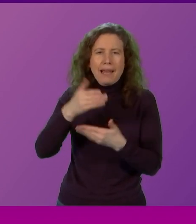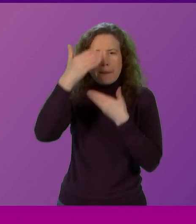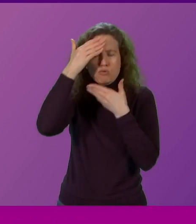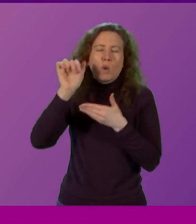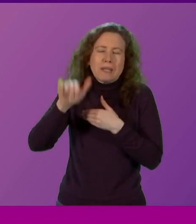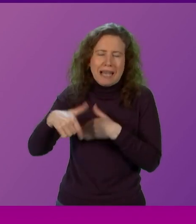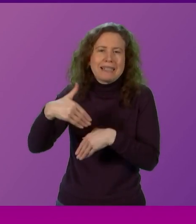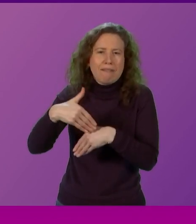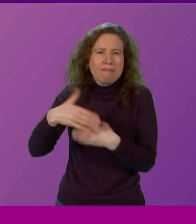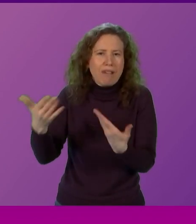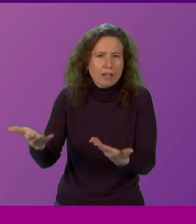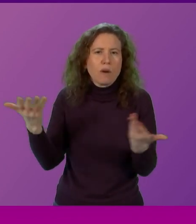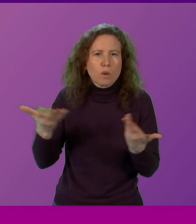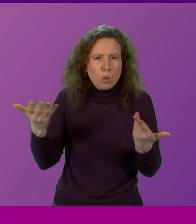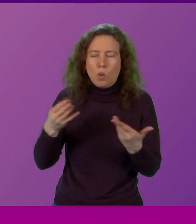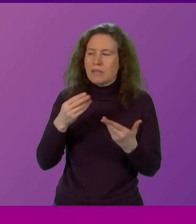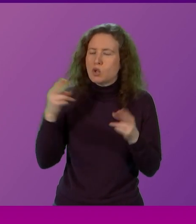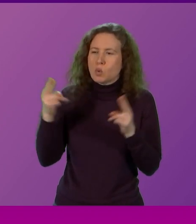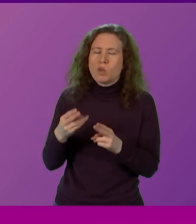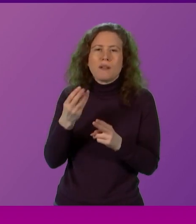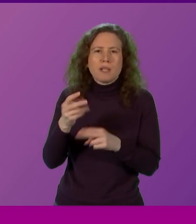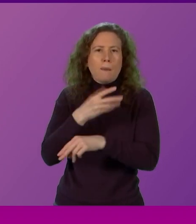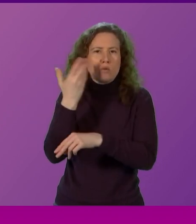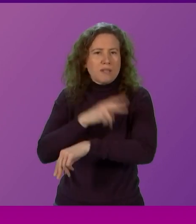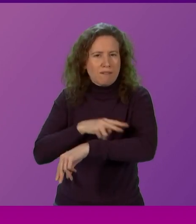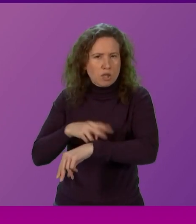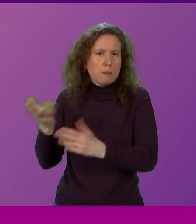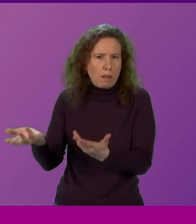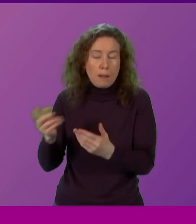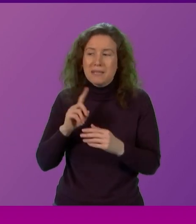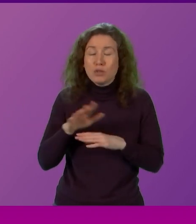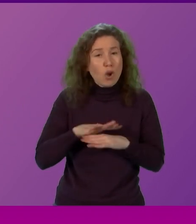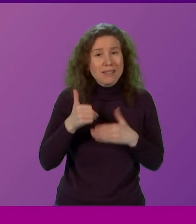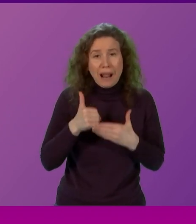factor in some shortages, the situation is not helped by the UK Government’s approach